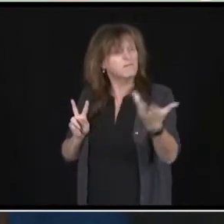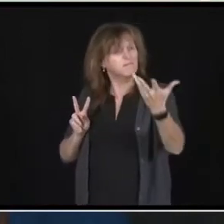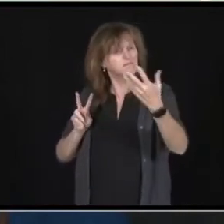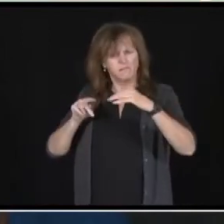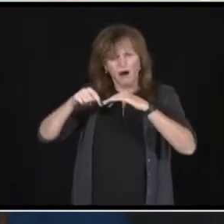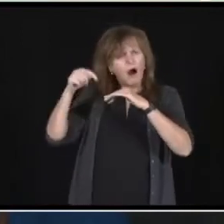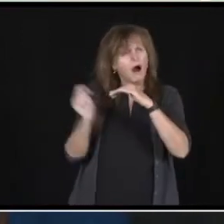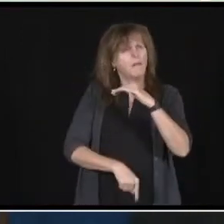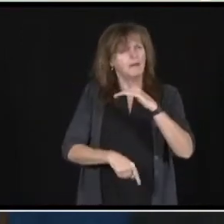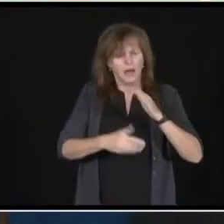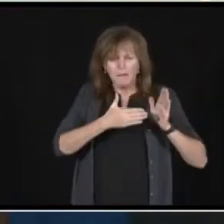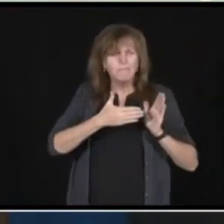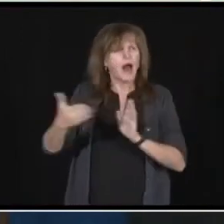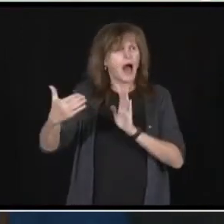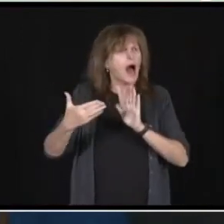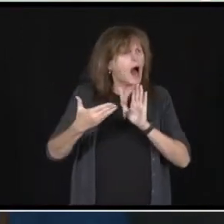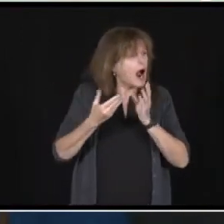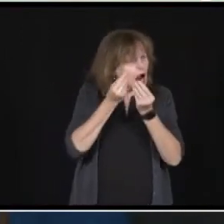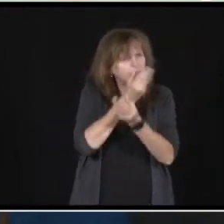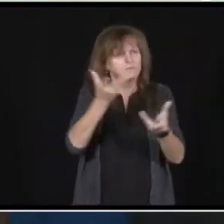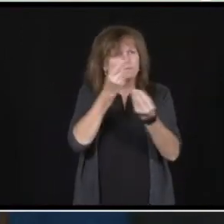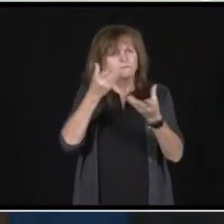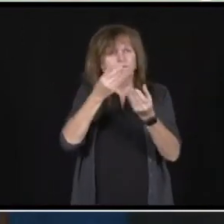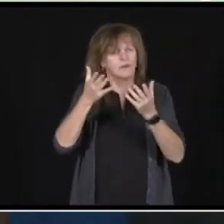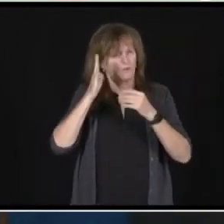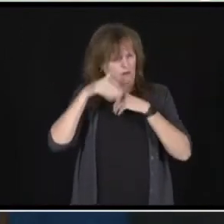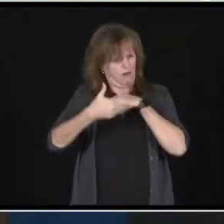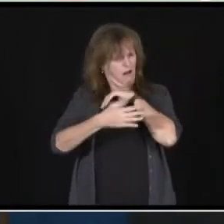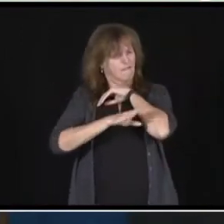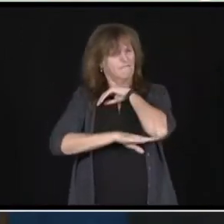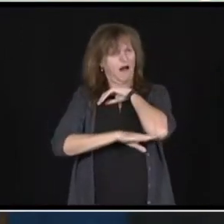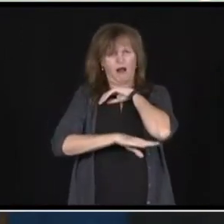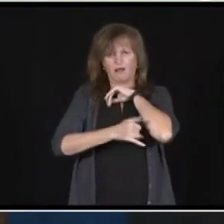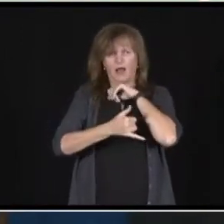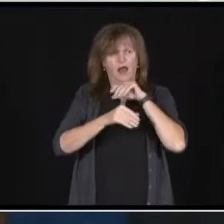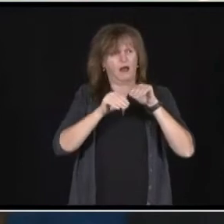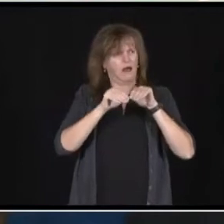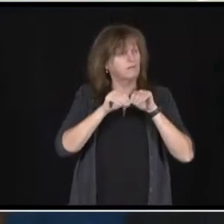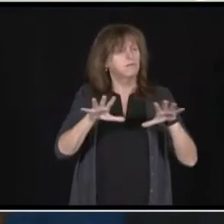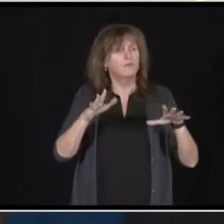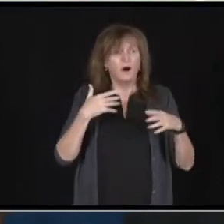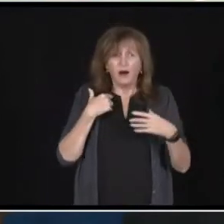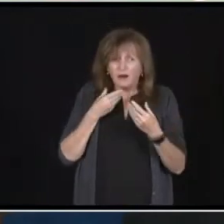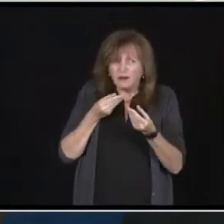we unveiled the most extensive and the most robust COVID-19 fall preparedness plan and the entire country.